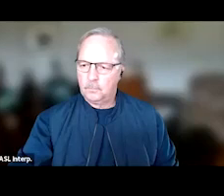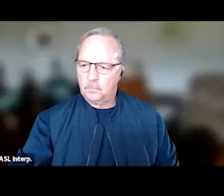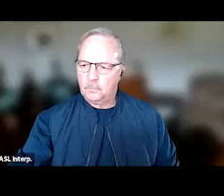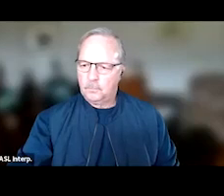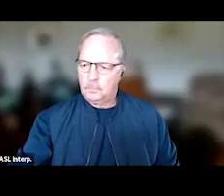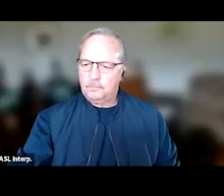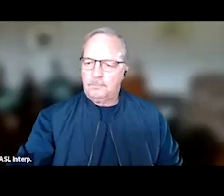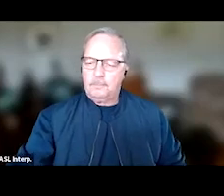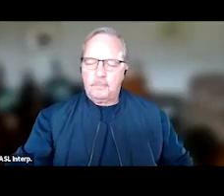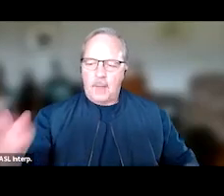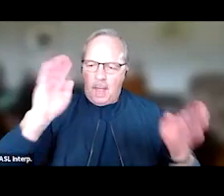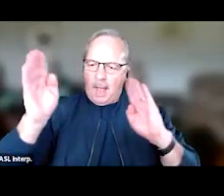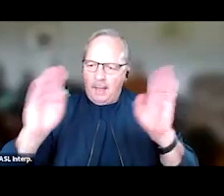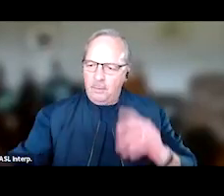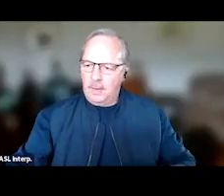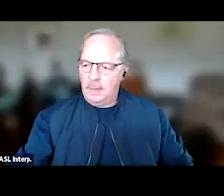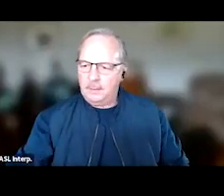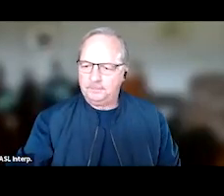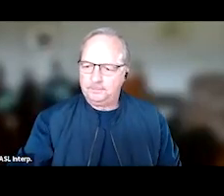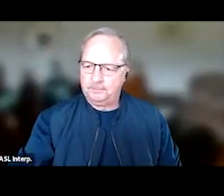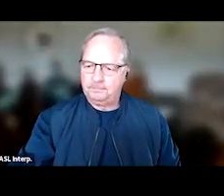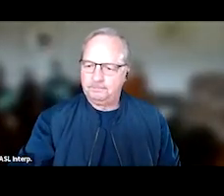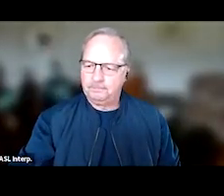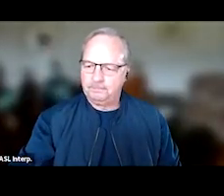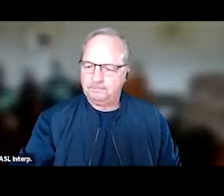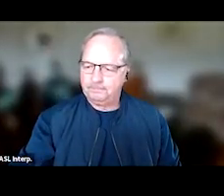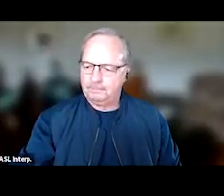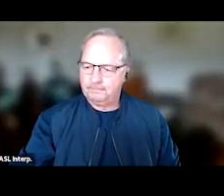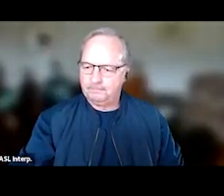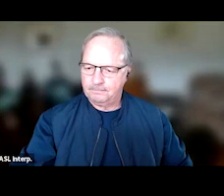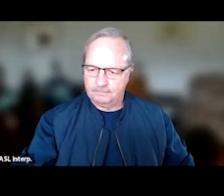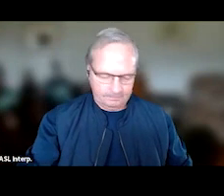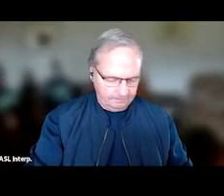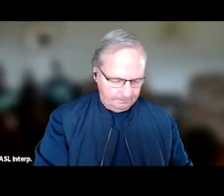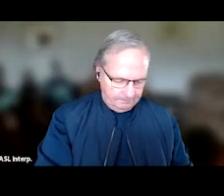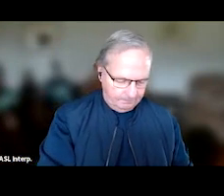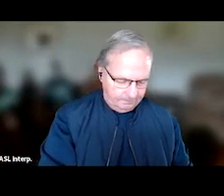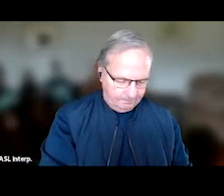Hi, everyone, and welcome. I know we are getting into the room and settled,